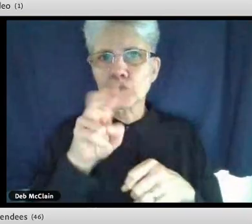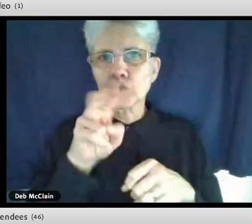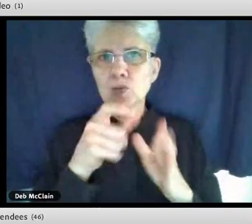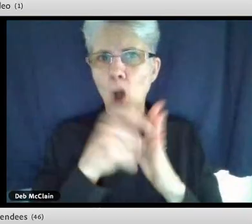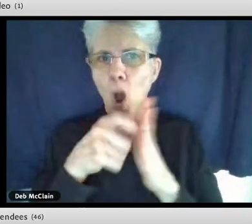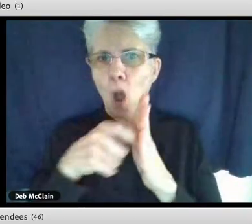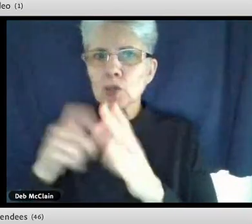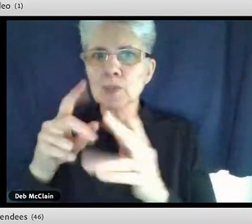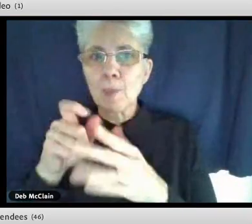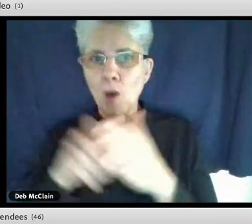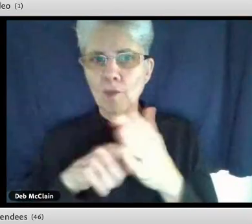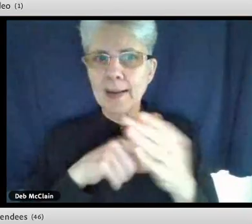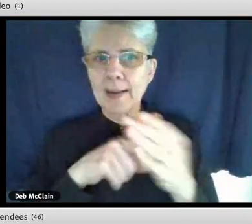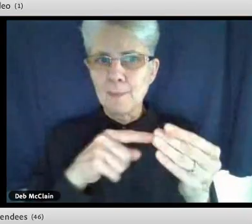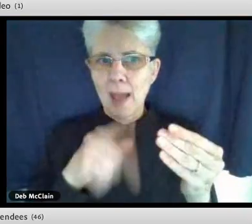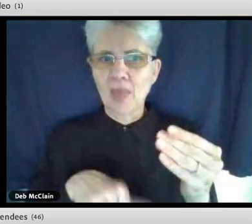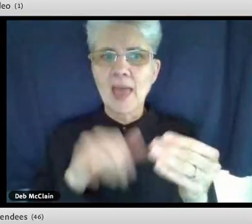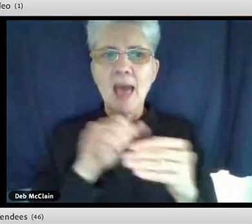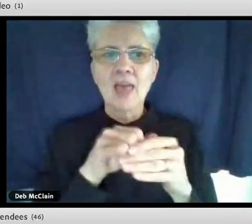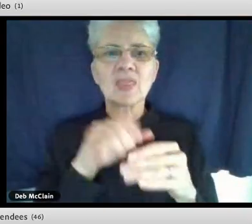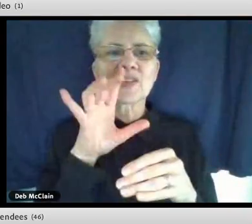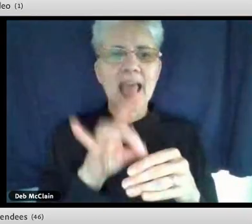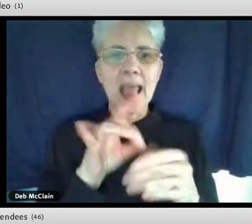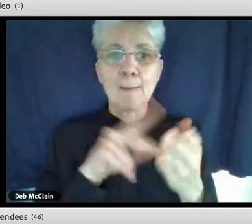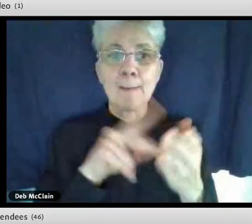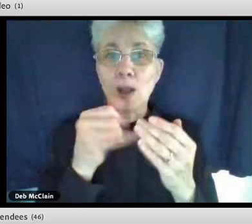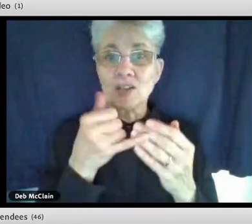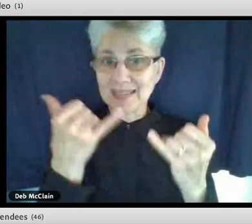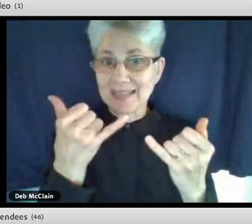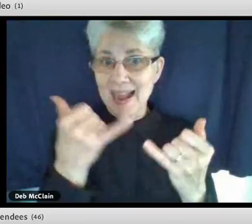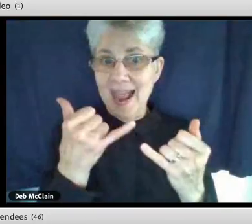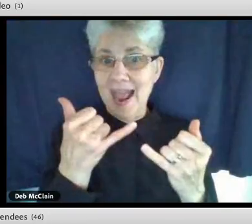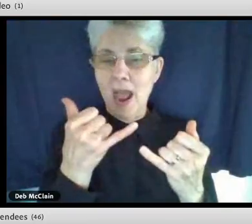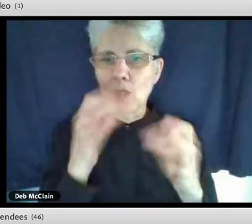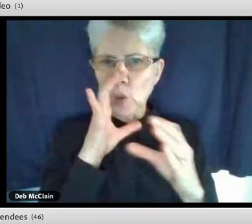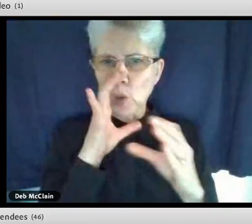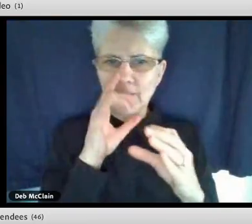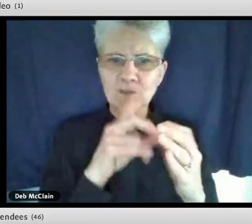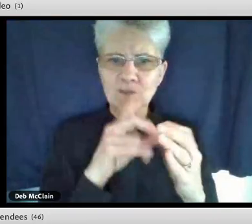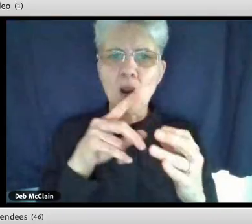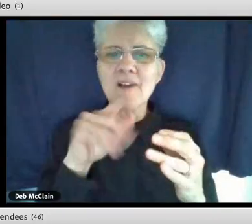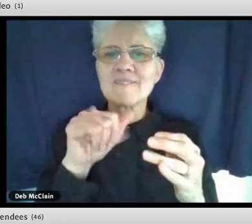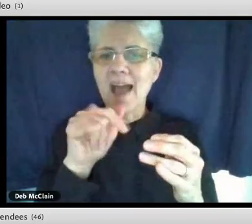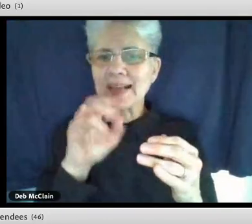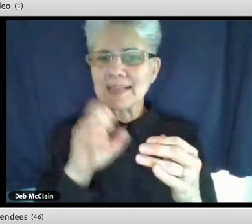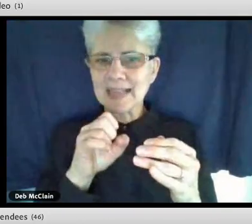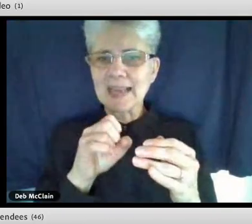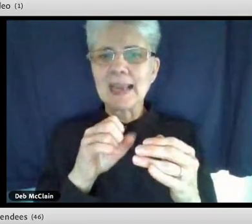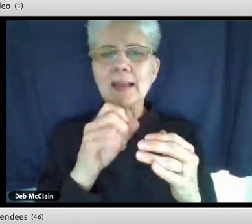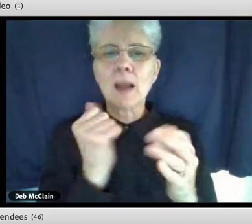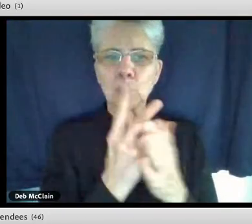There's eight projects seeking vaccine prototypes, and there's currently 80 clinical trials,